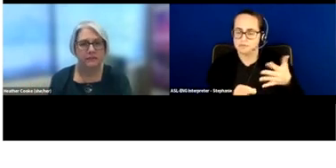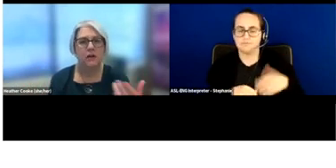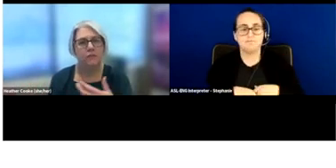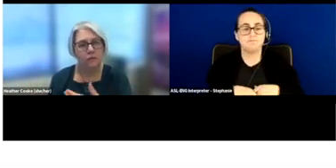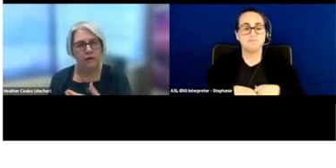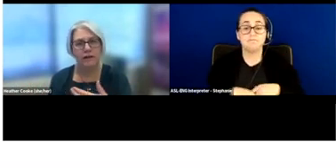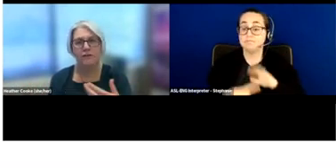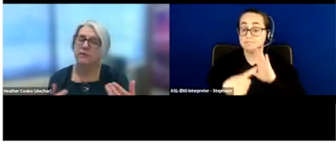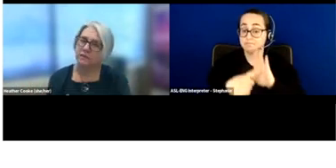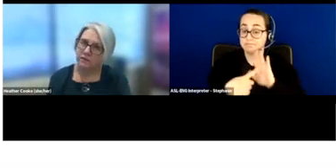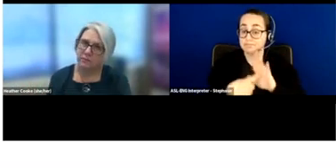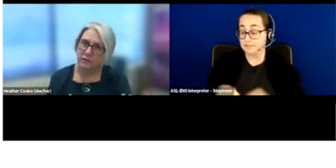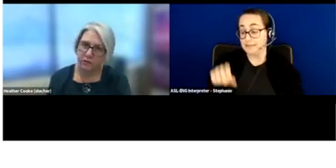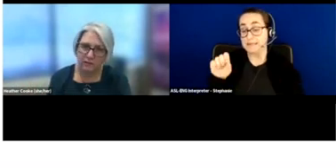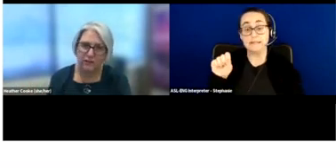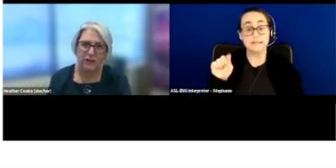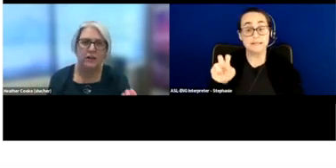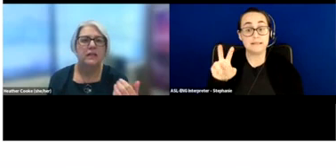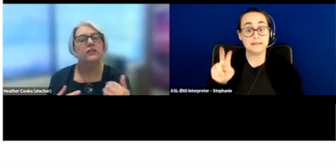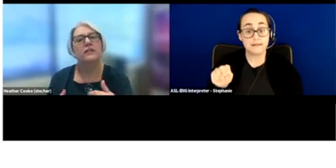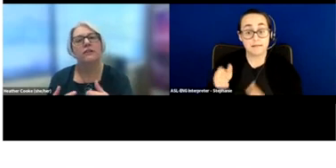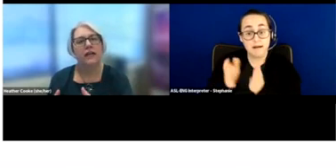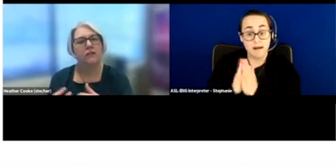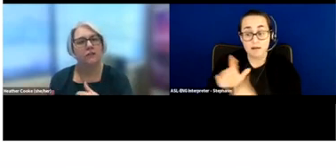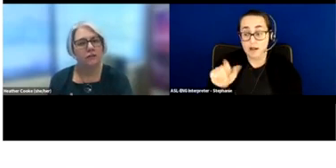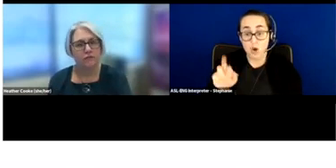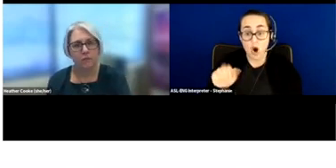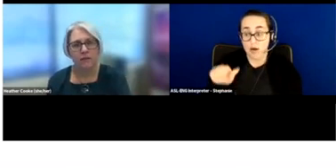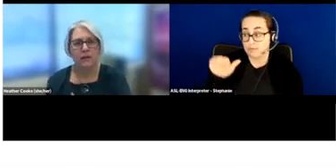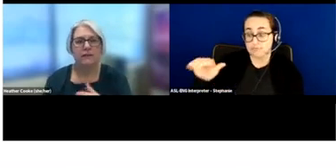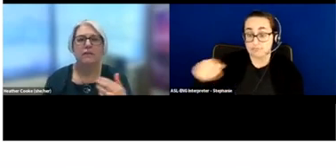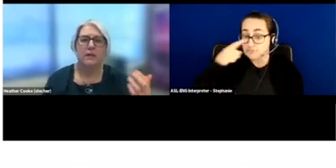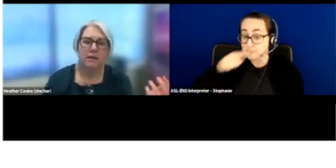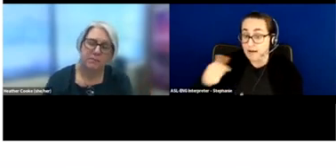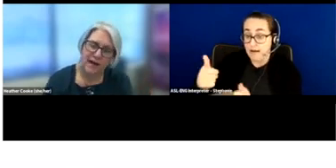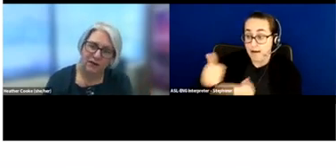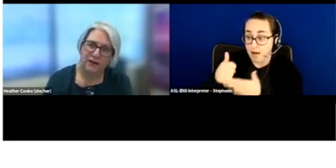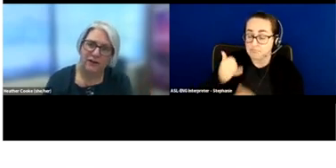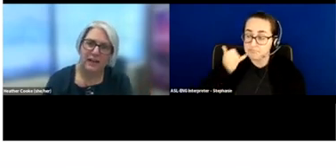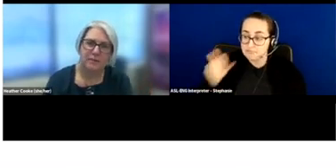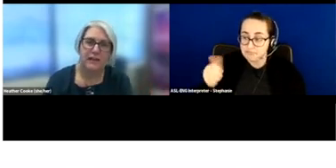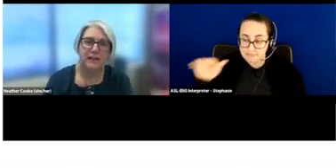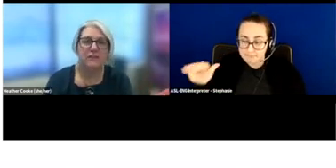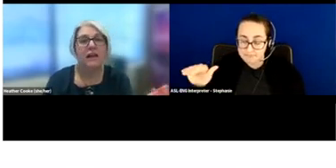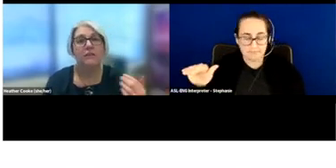Laura to assist him with a transfer, she never answers her phone. This has become a pattern and many other staff on the